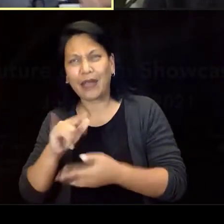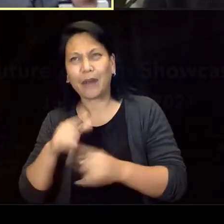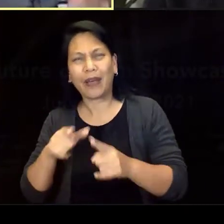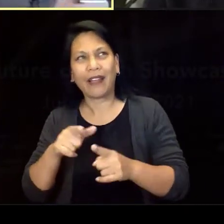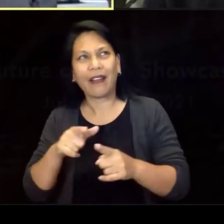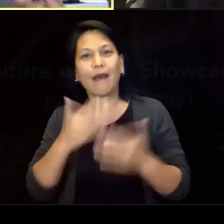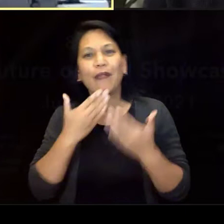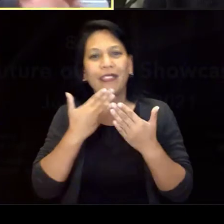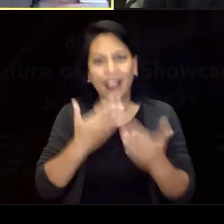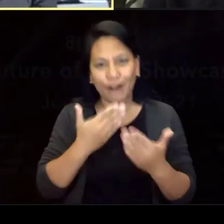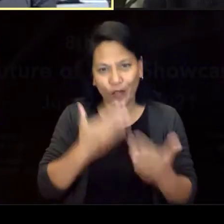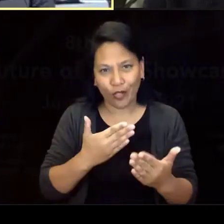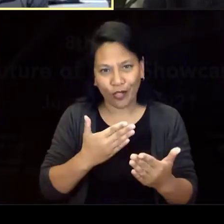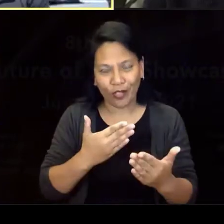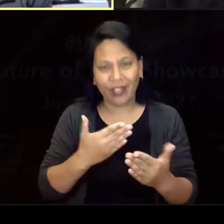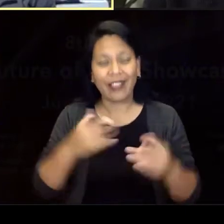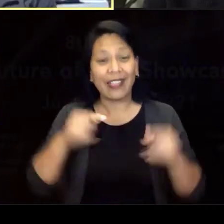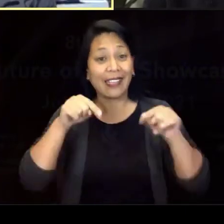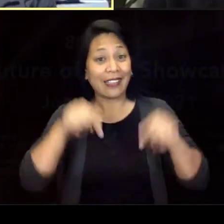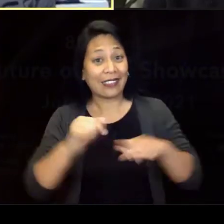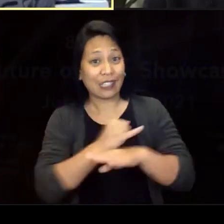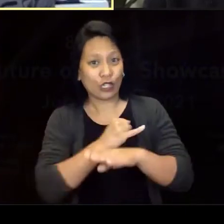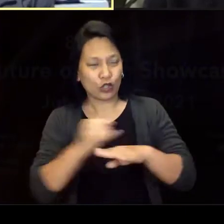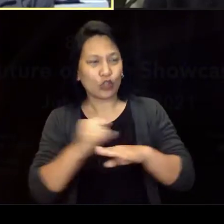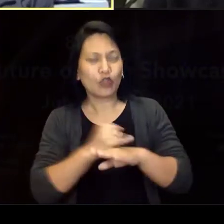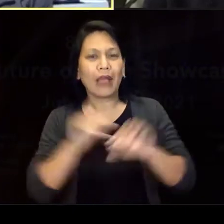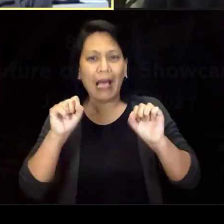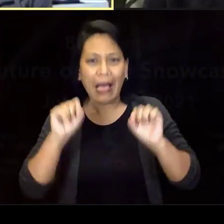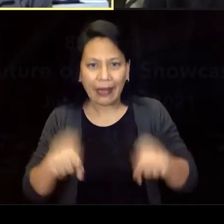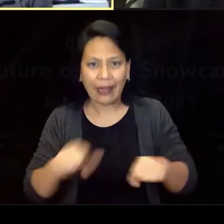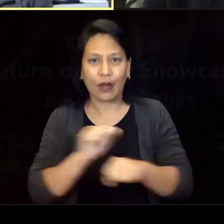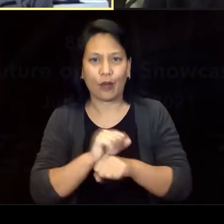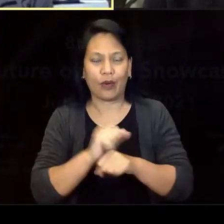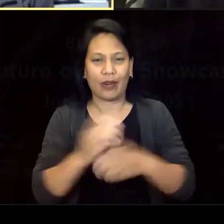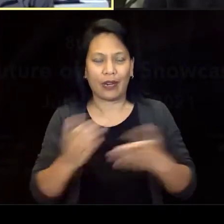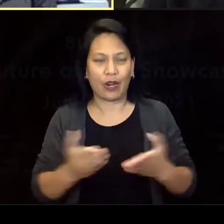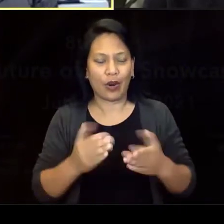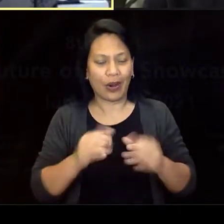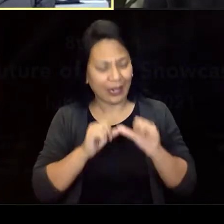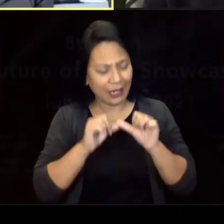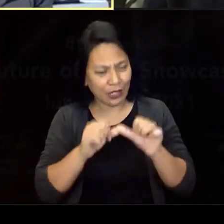be able to like work in this industry and be able to do my art and continue to do so and be able to make money off of it.